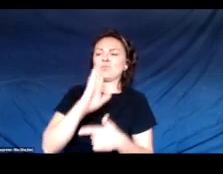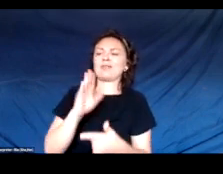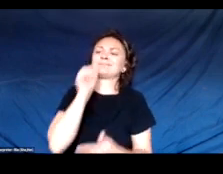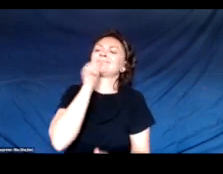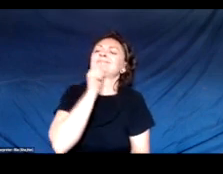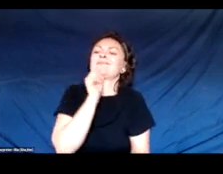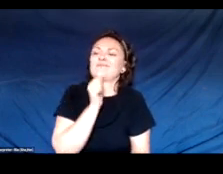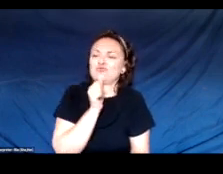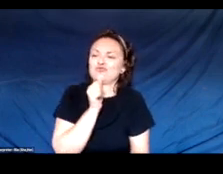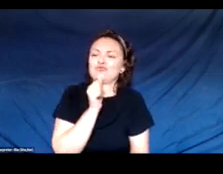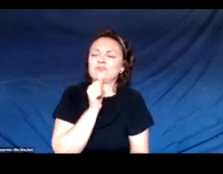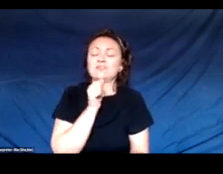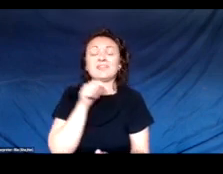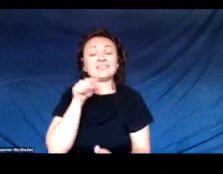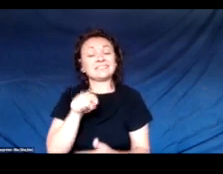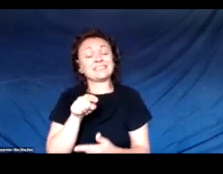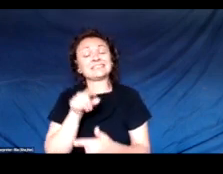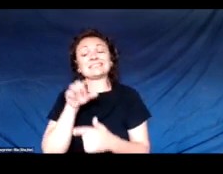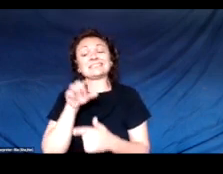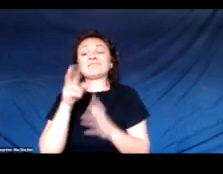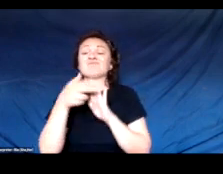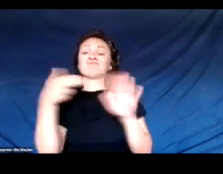are immigrants and not white?